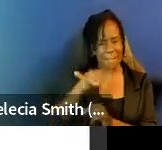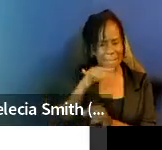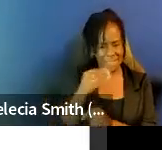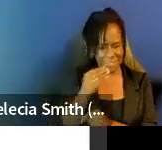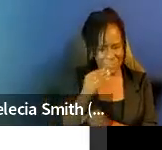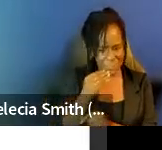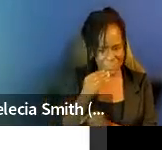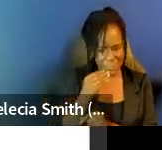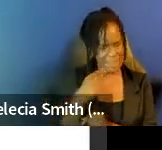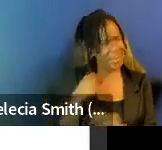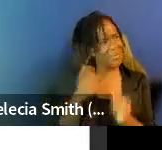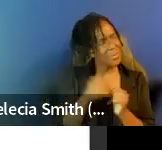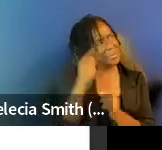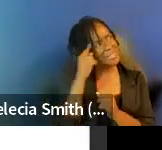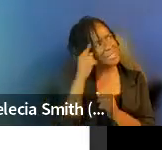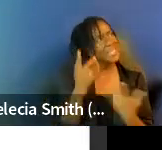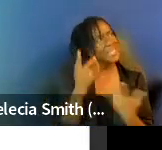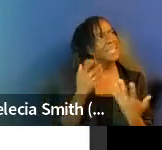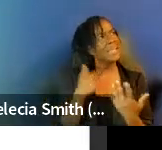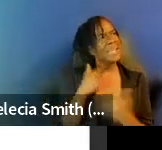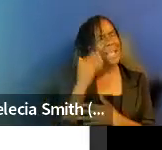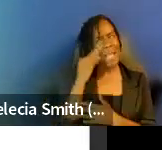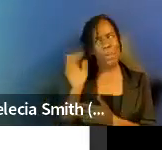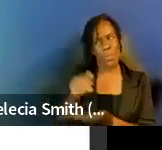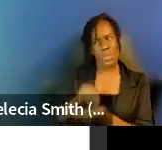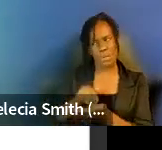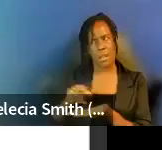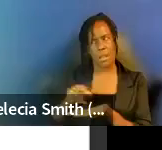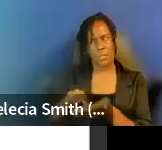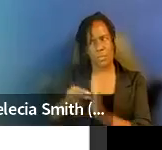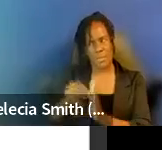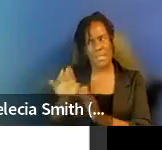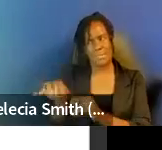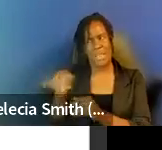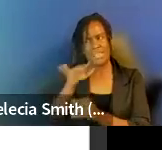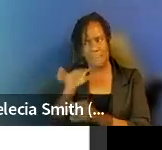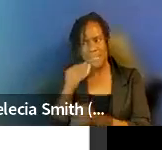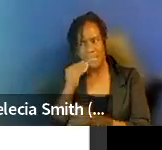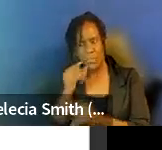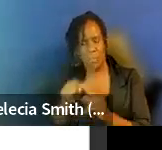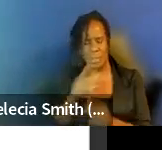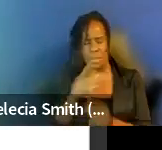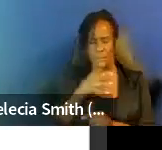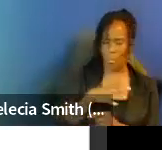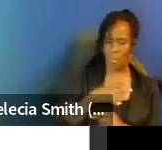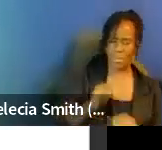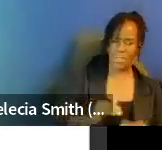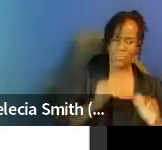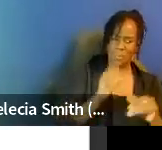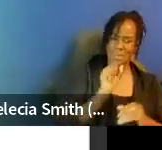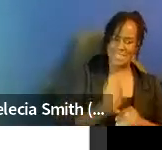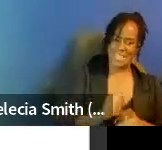personal experience. I was diagnosed with gastroesophageal